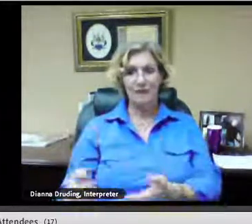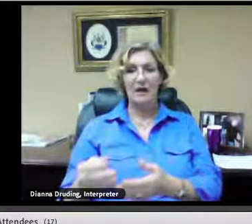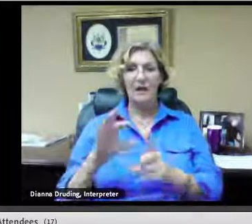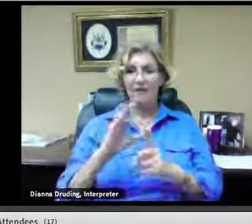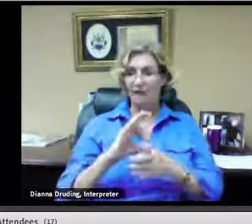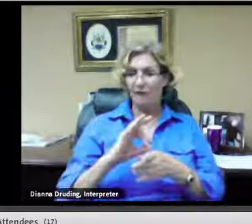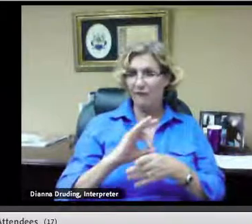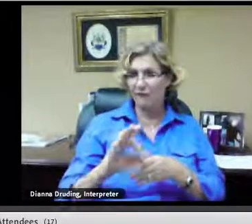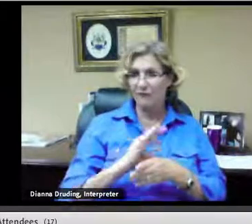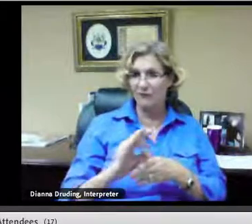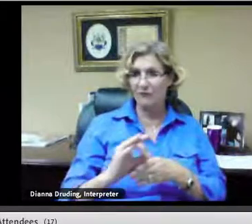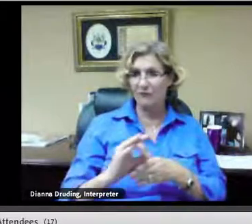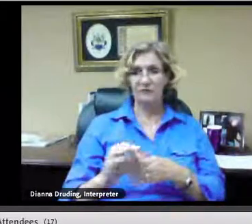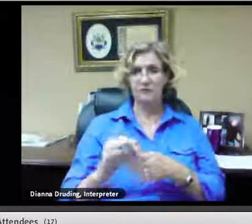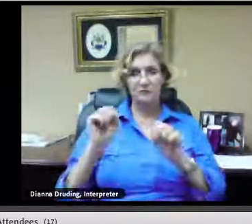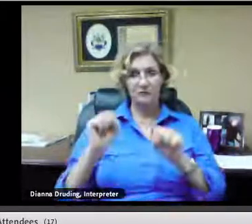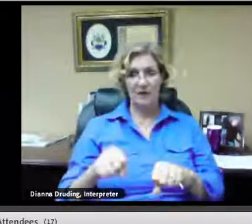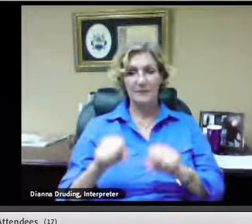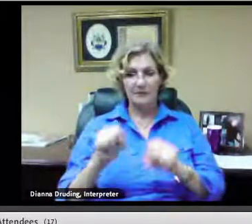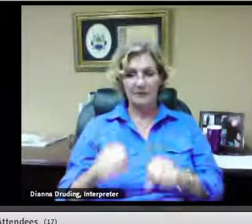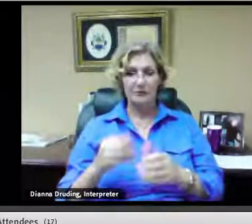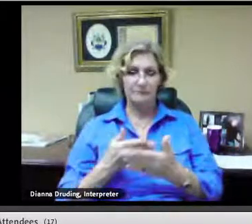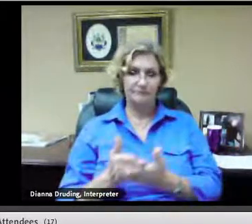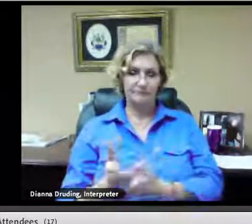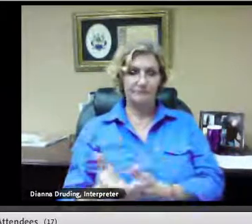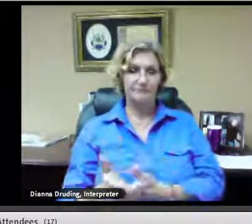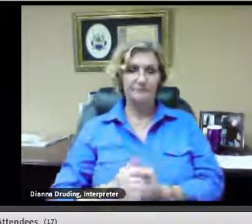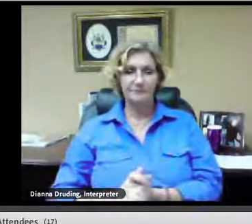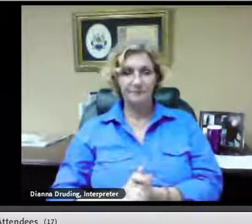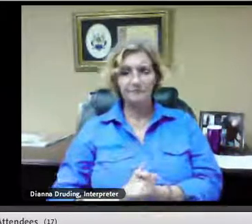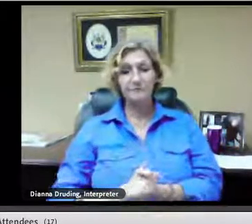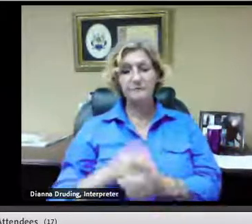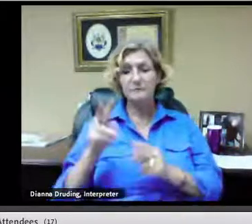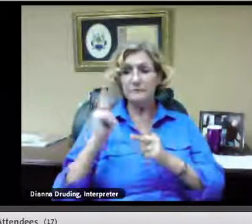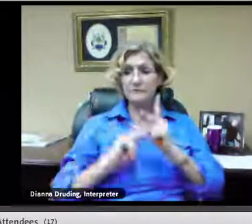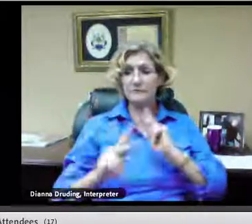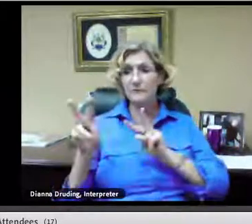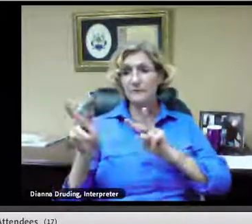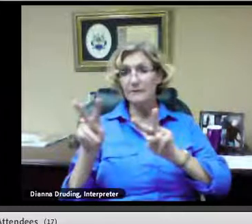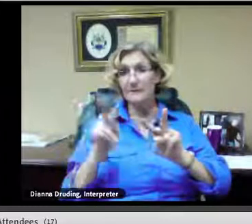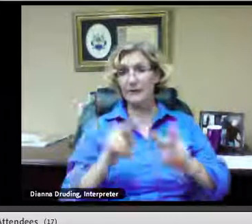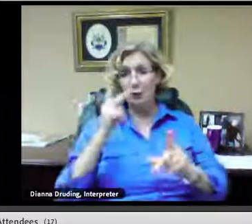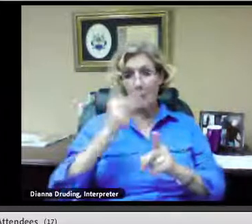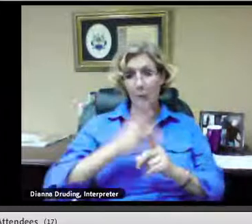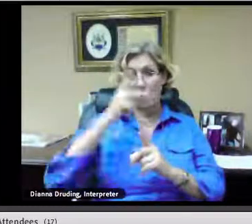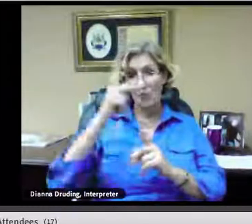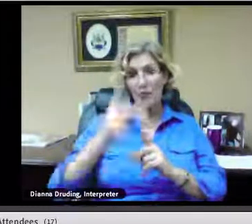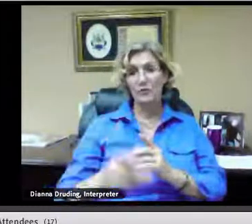their services, their spaces, their attitudes with different lenses on, with absolutely different lenses on,